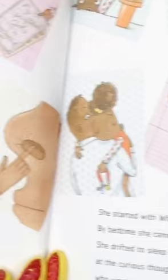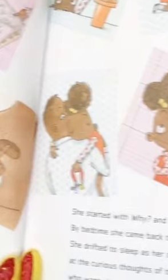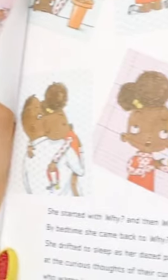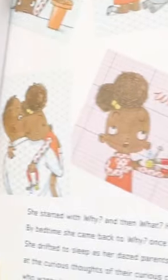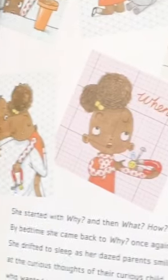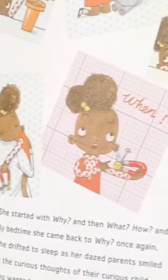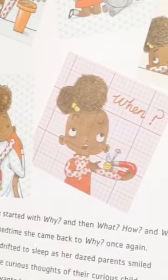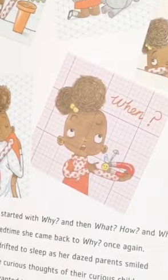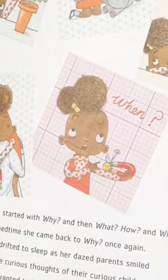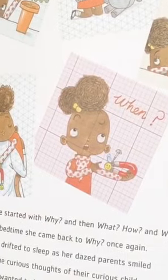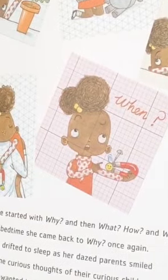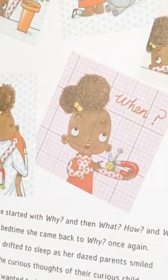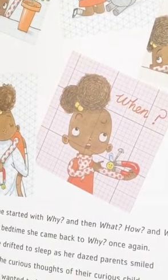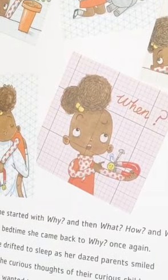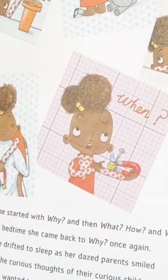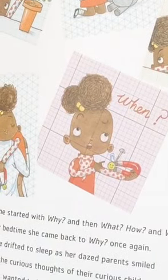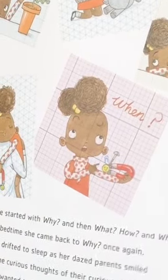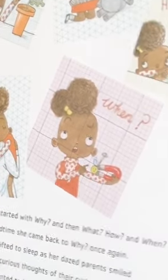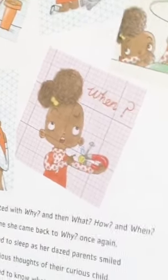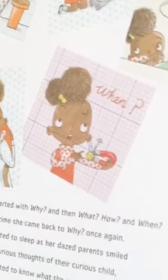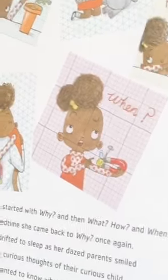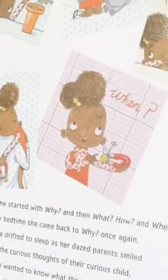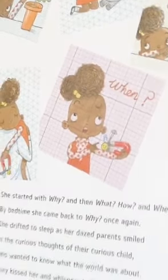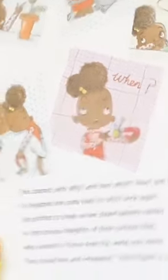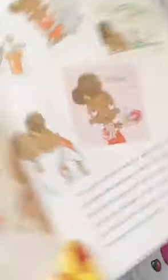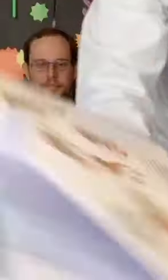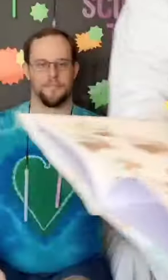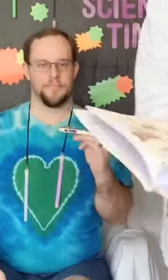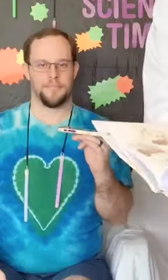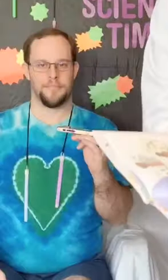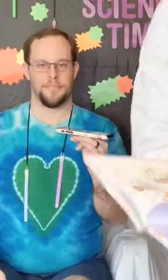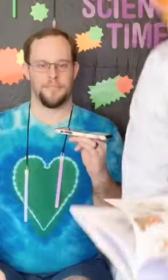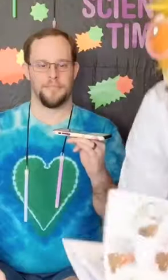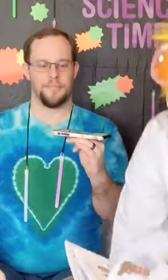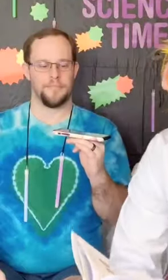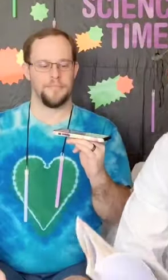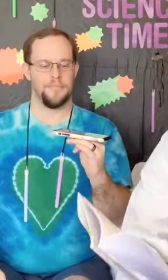Here they are. "Why?" "How?" "What?" "When?"